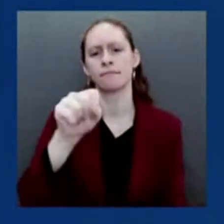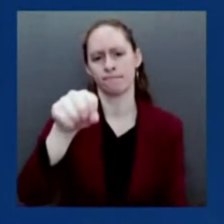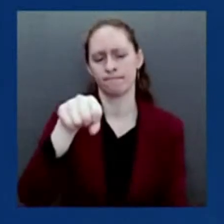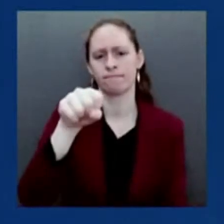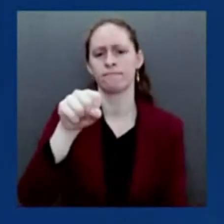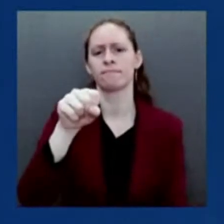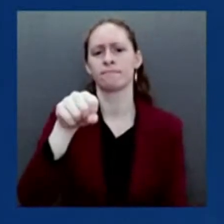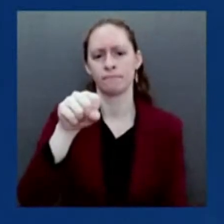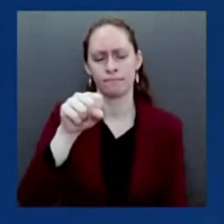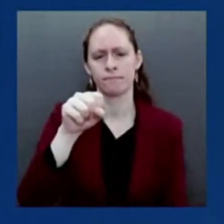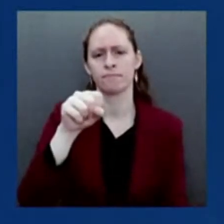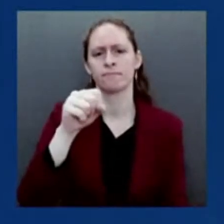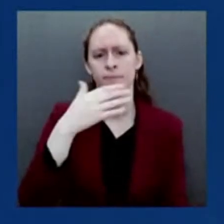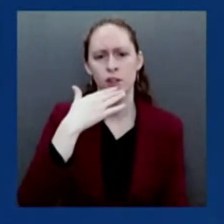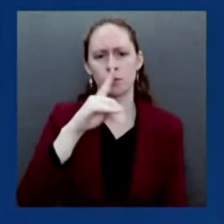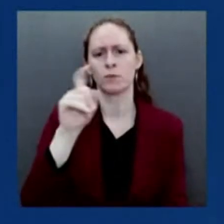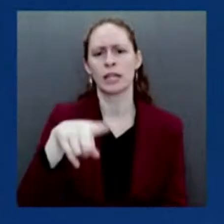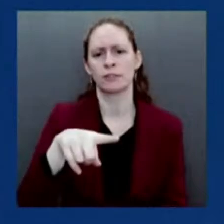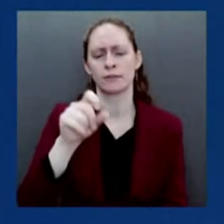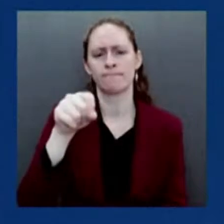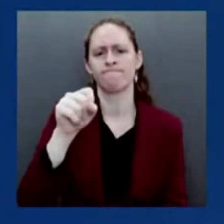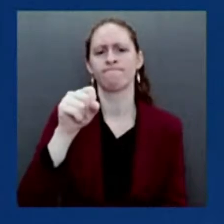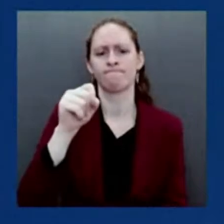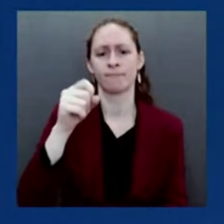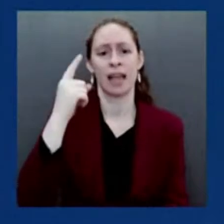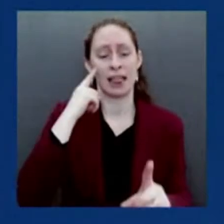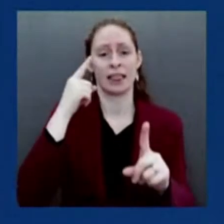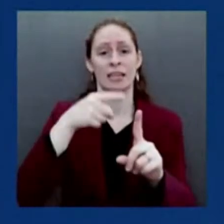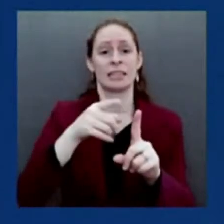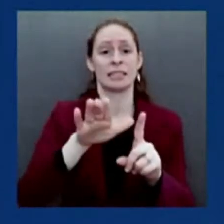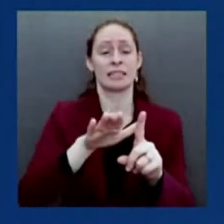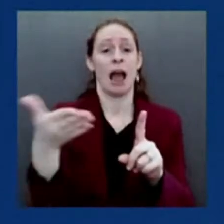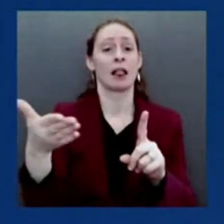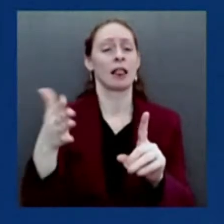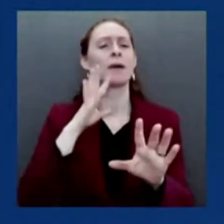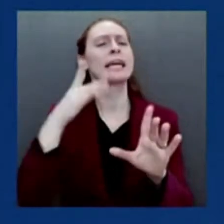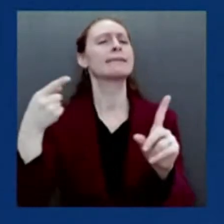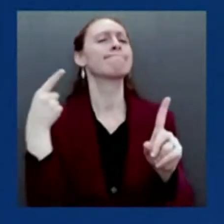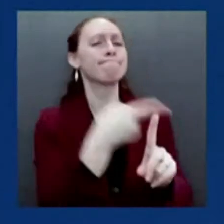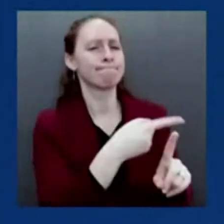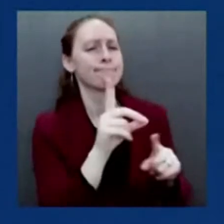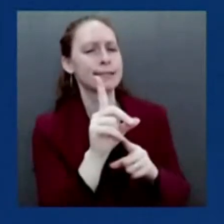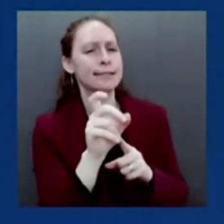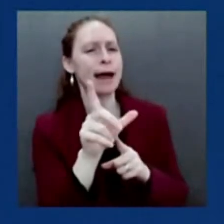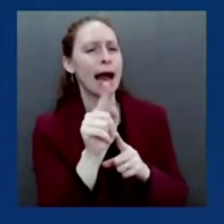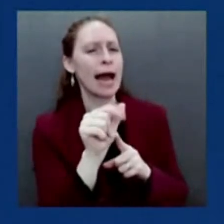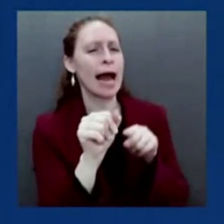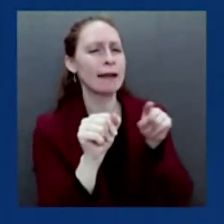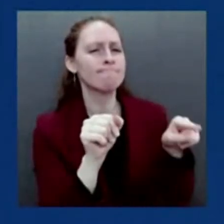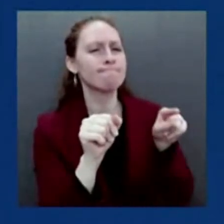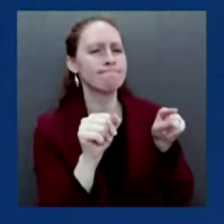QUESTION, I BELIEVE THOSE DEATHS ARE THE LAGGING DEATHS FROM OMICRON -- SORRY, FROM DELTA.